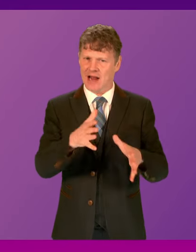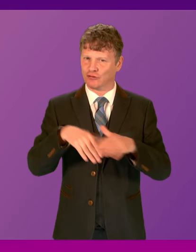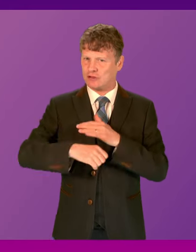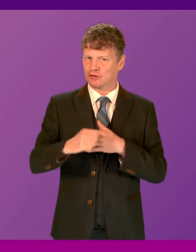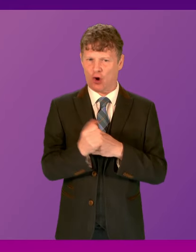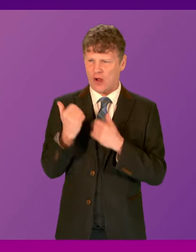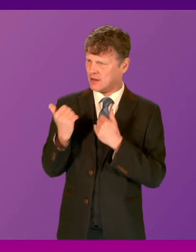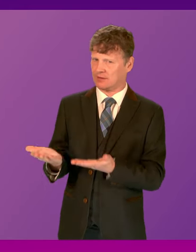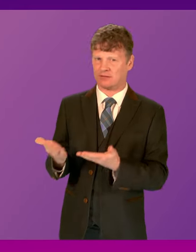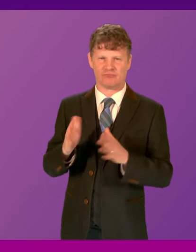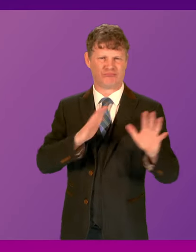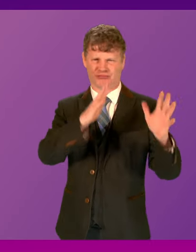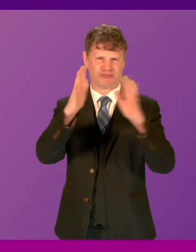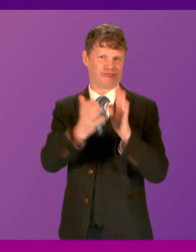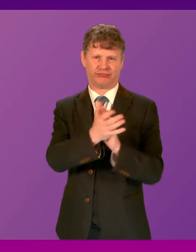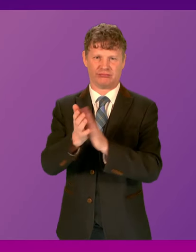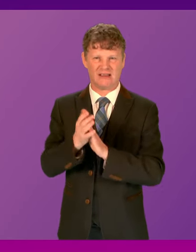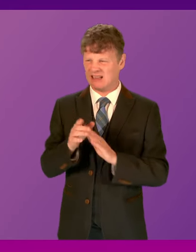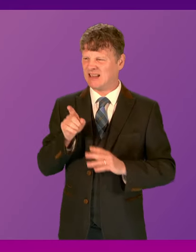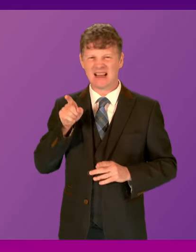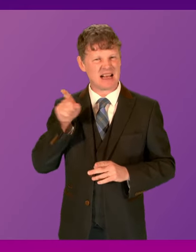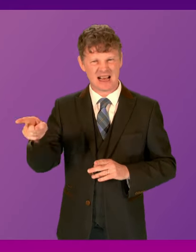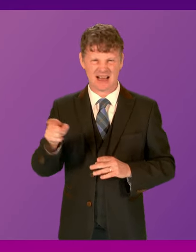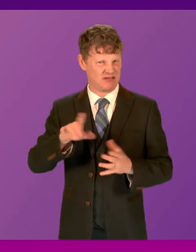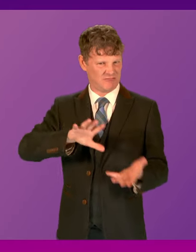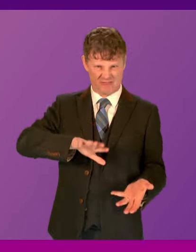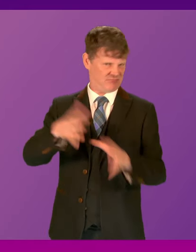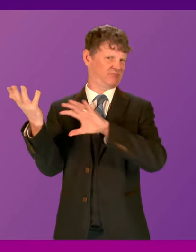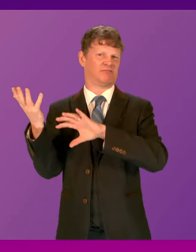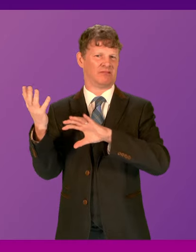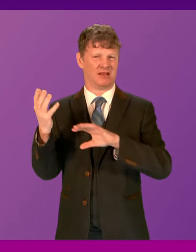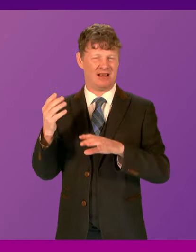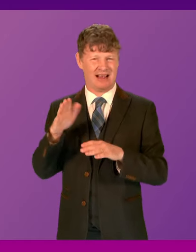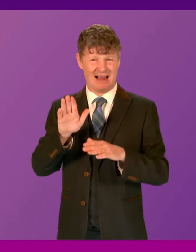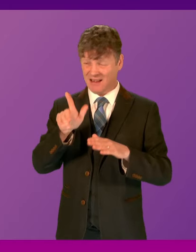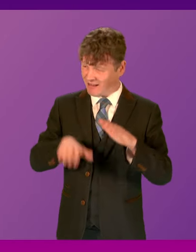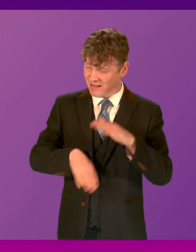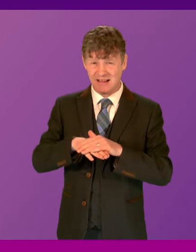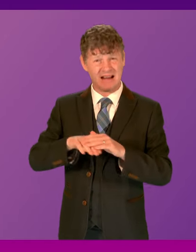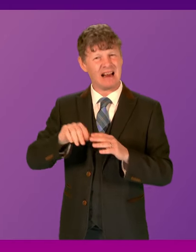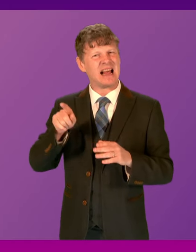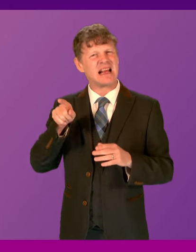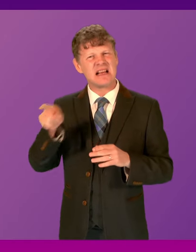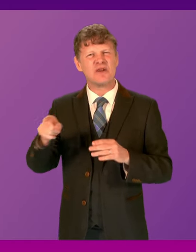He is undermining it completely, utterly and entirely through giving so much disinformation.